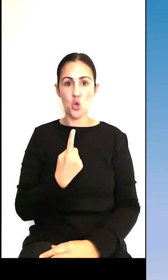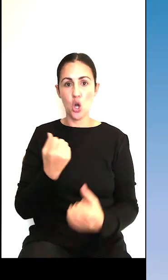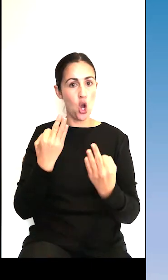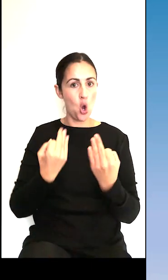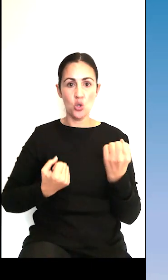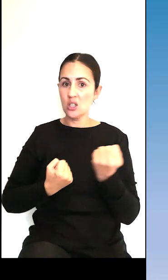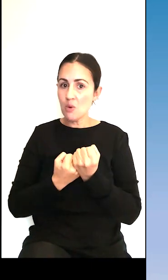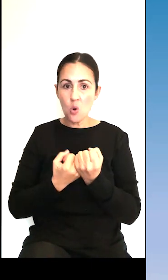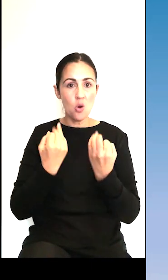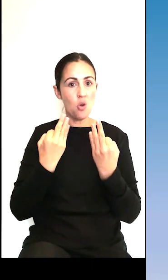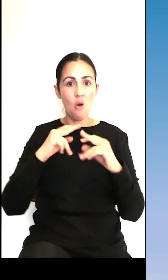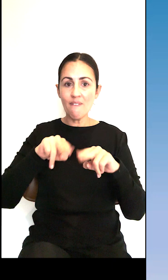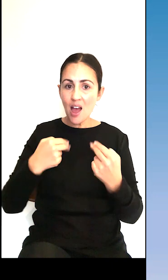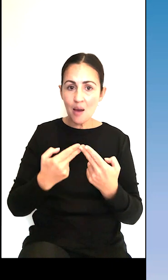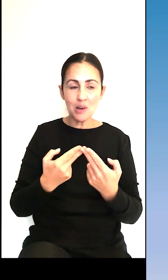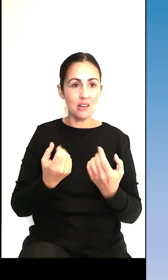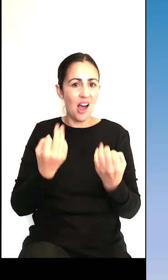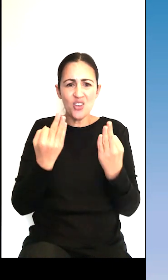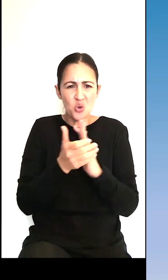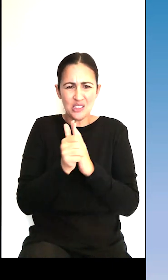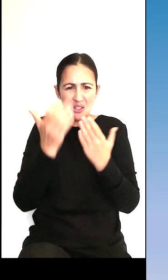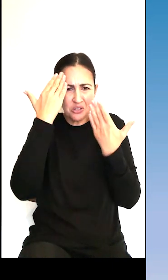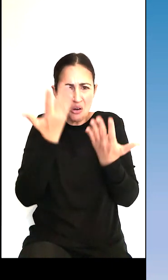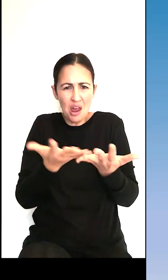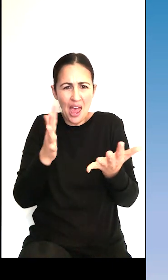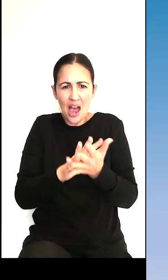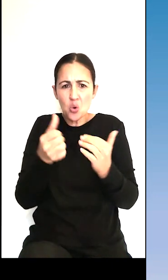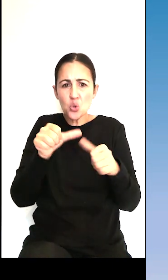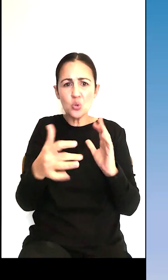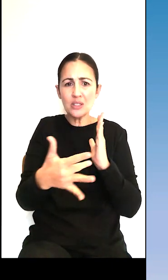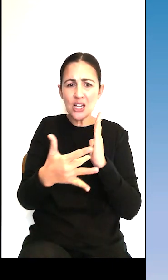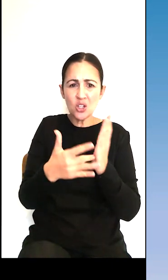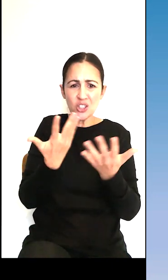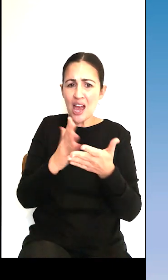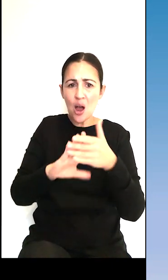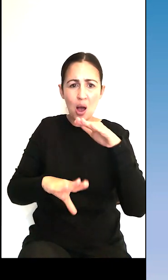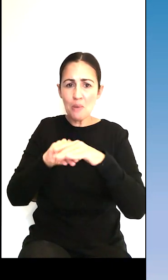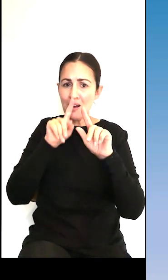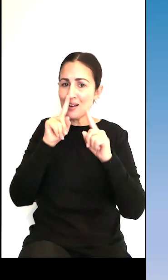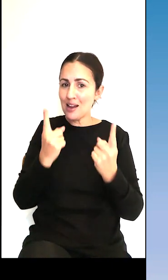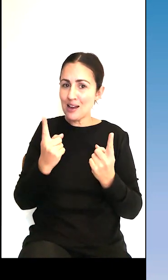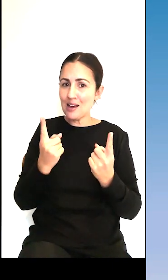and they don't have the technical skills to upload documents, and they may might not have the cognitive ability,